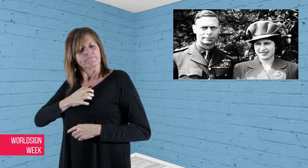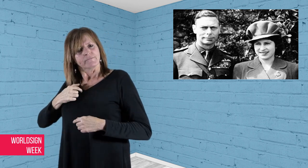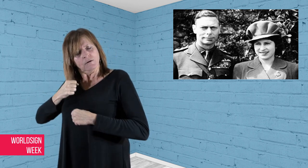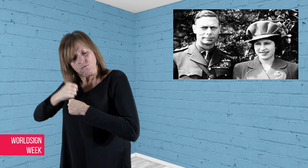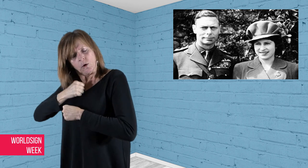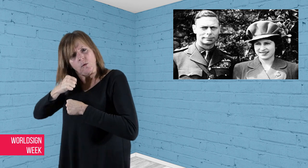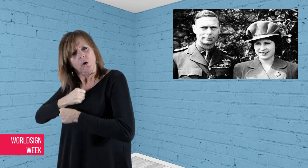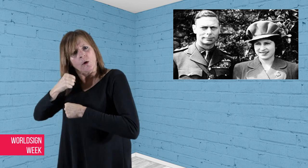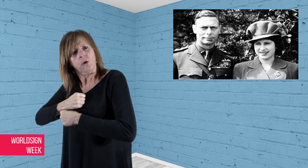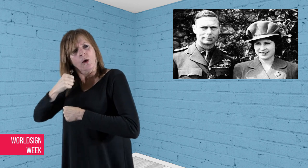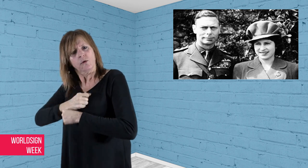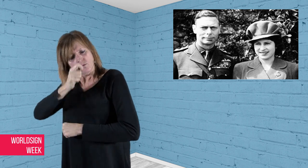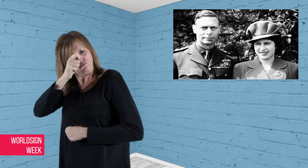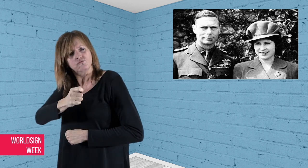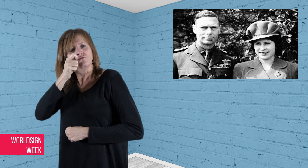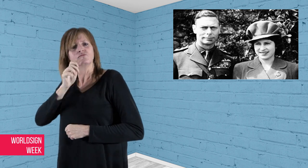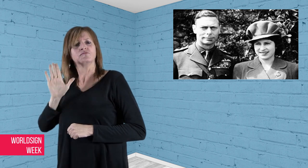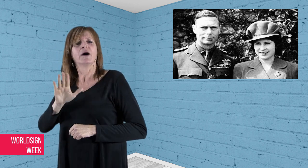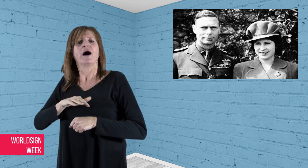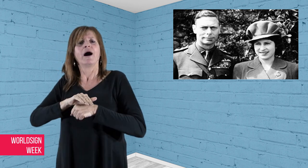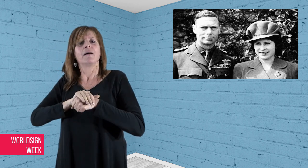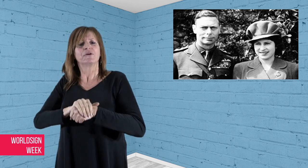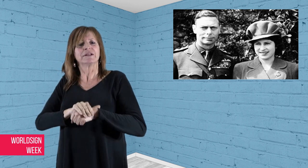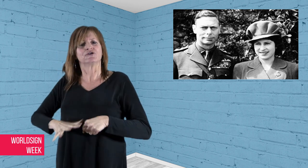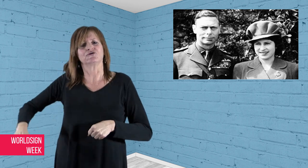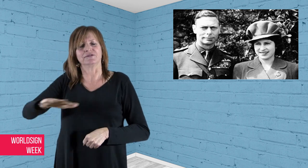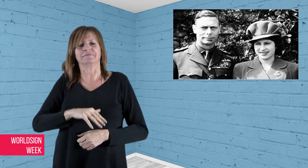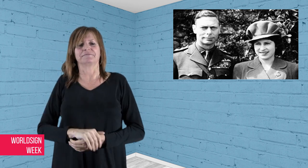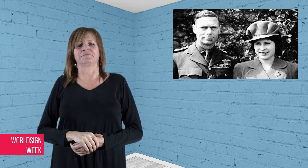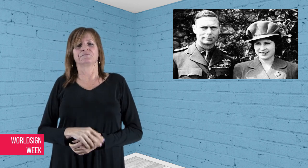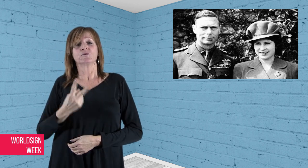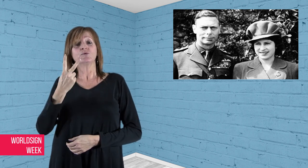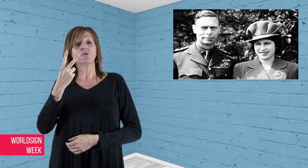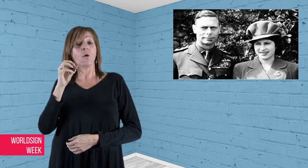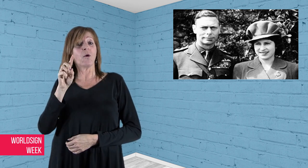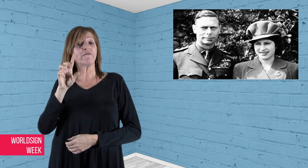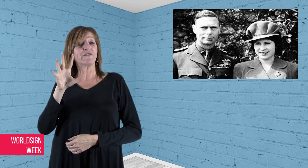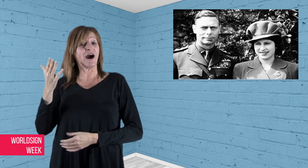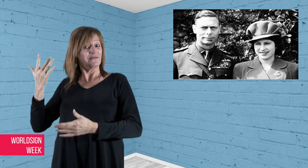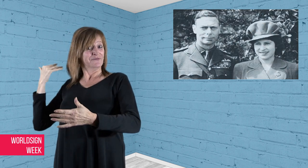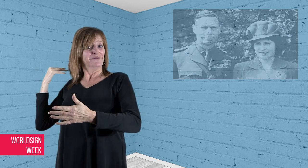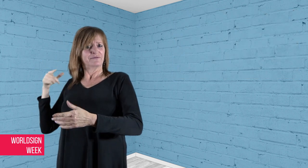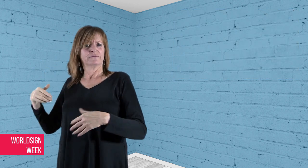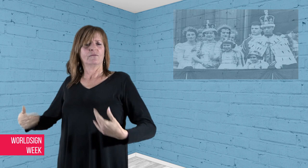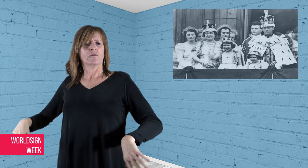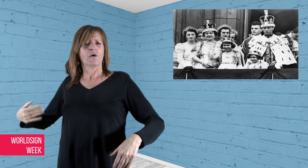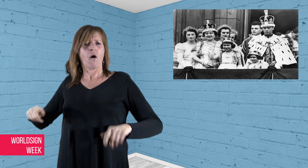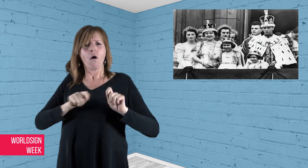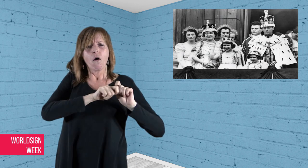selfless devotion to the nation.” Back in 2015, she became the all- time longest-reigning British monarch and one year later in